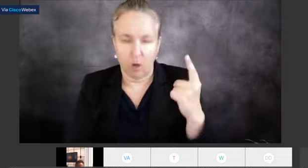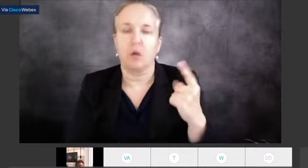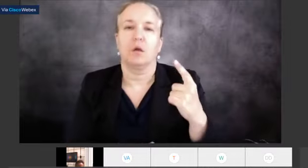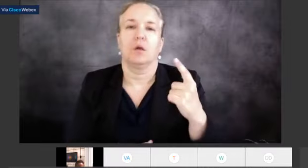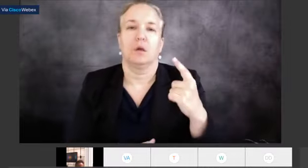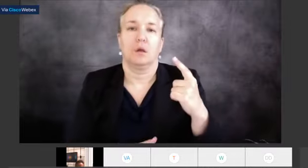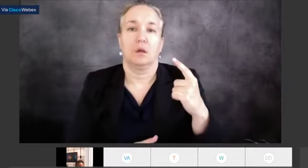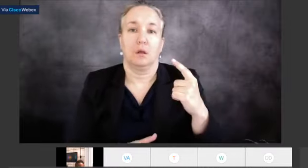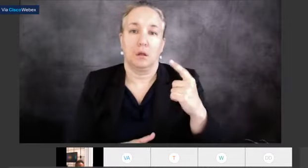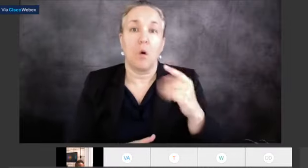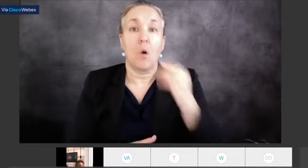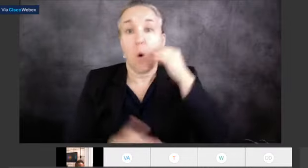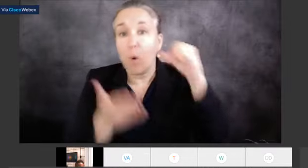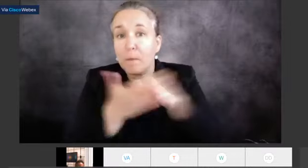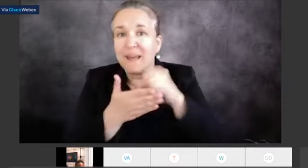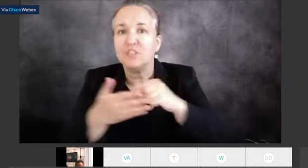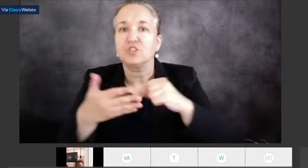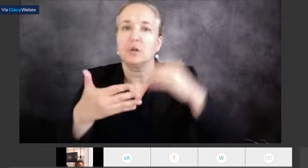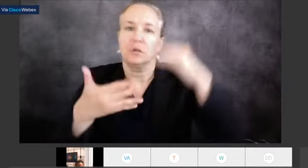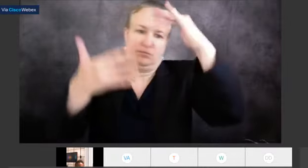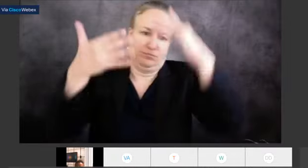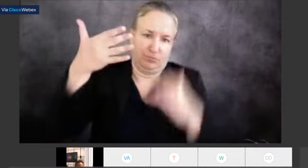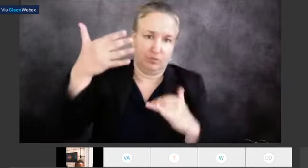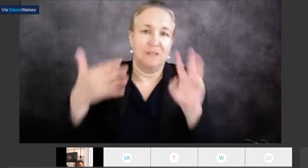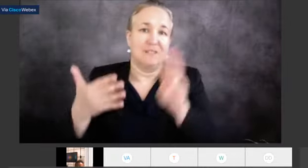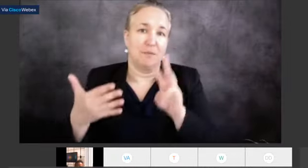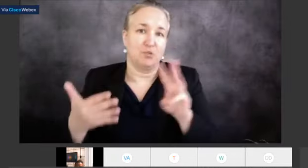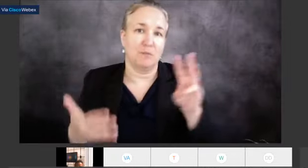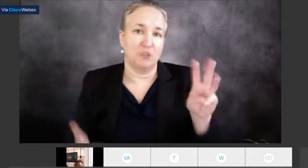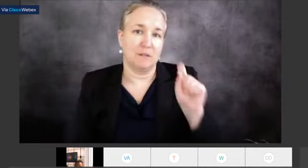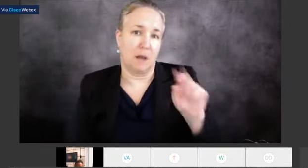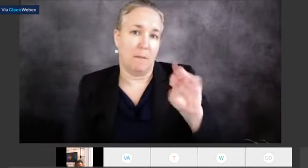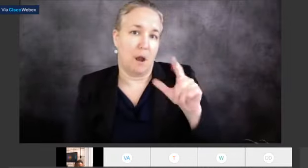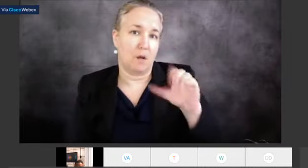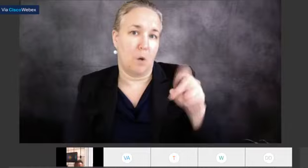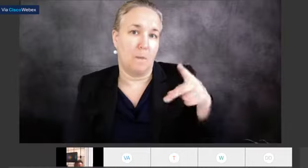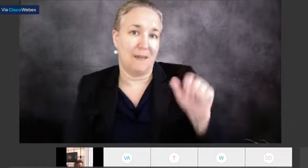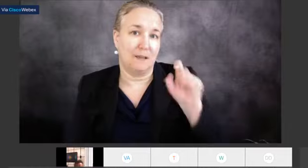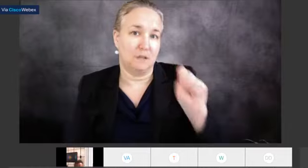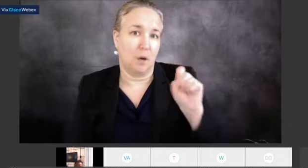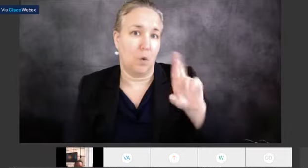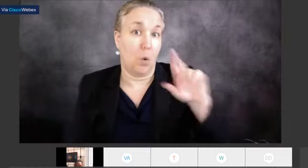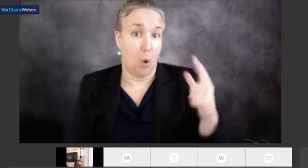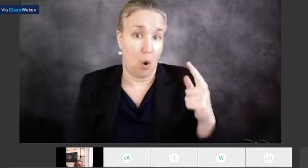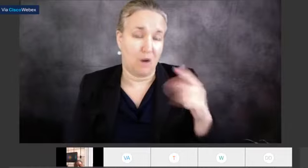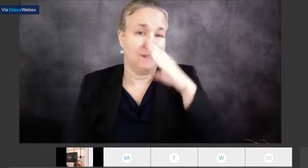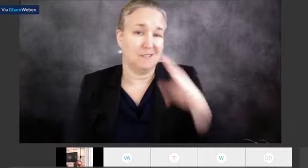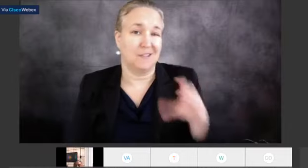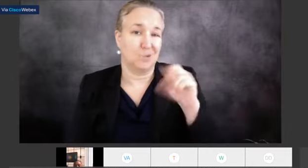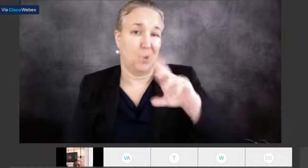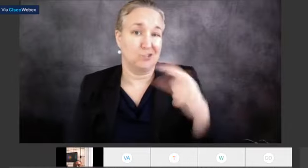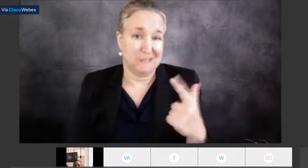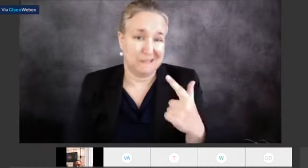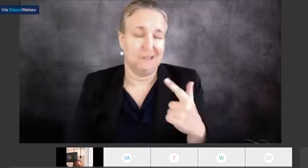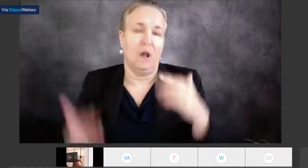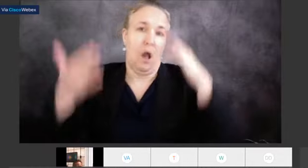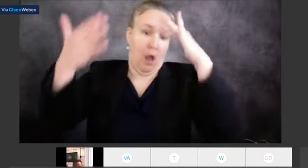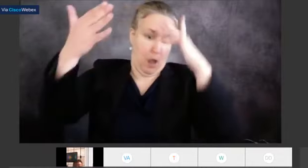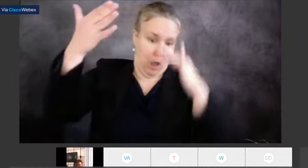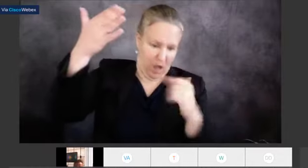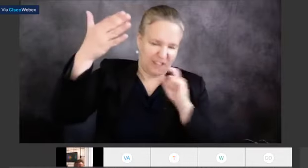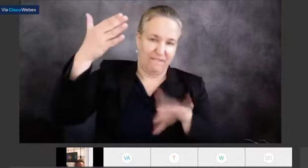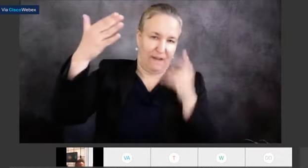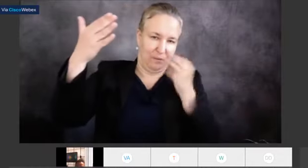the home page at www.montcopa.org/commerce and we'd also like to thank our